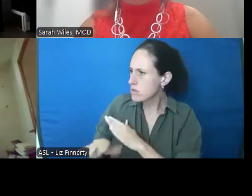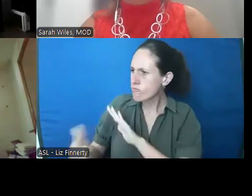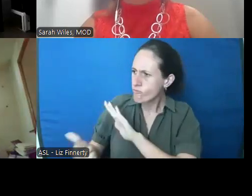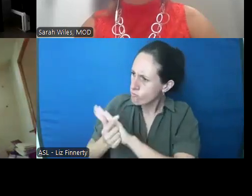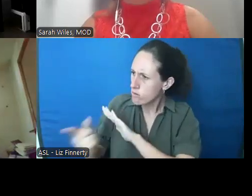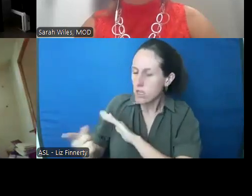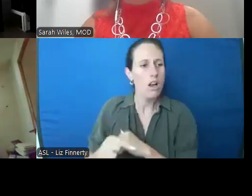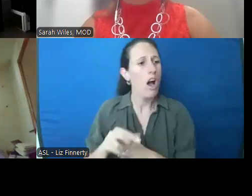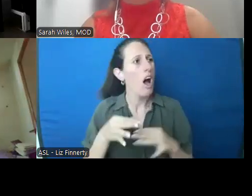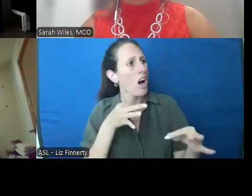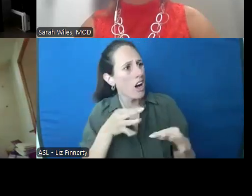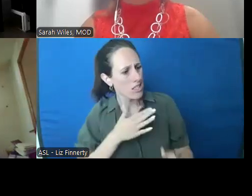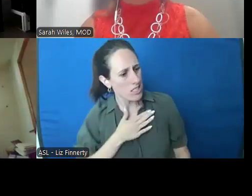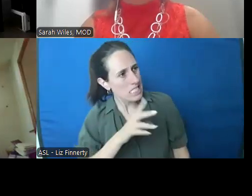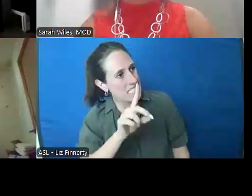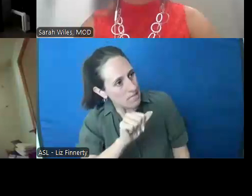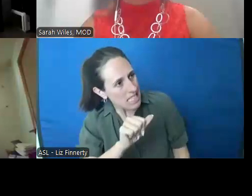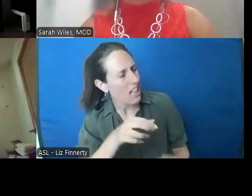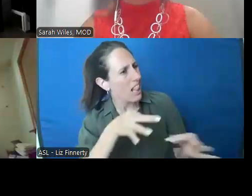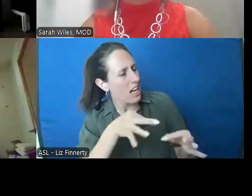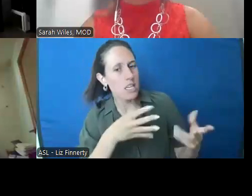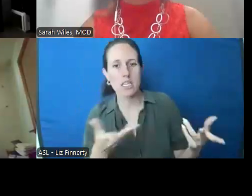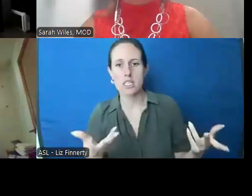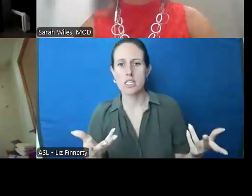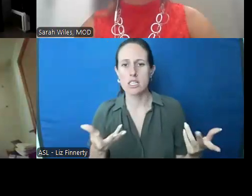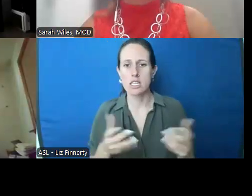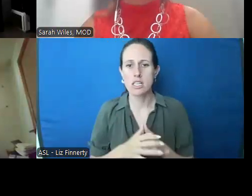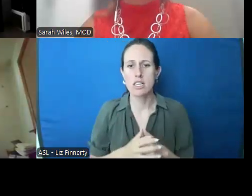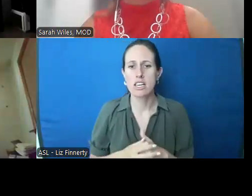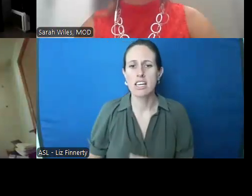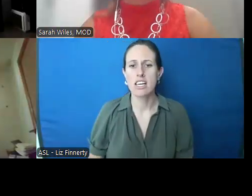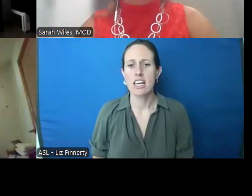explain to my disability, he responded by saying why you talk